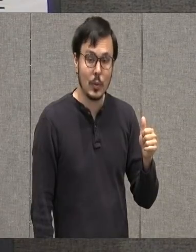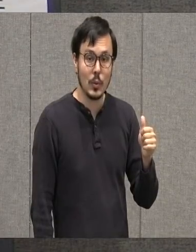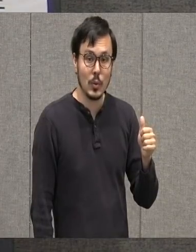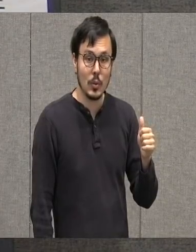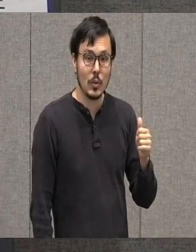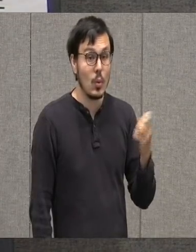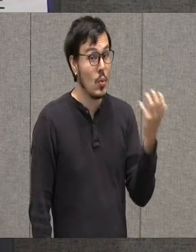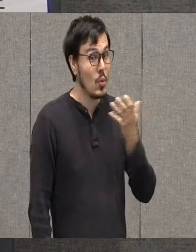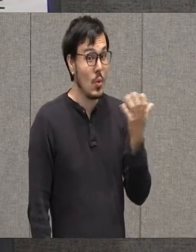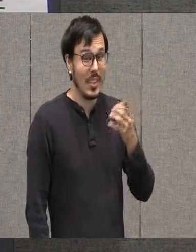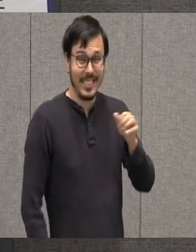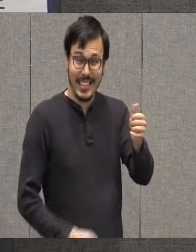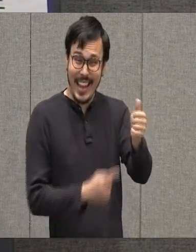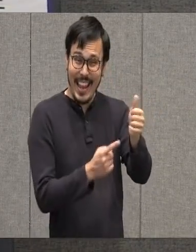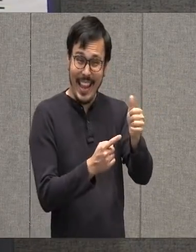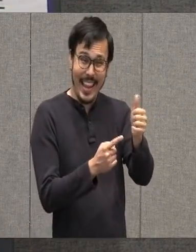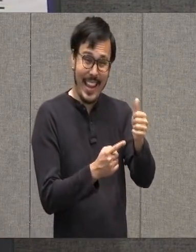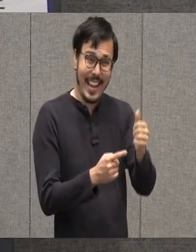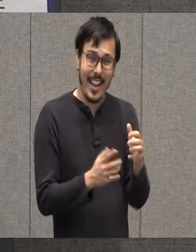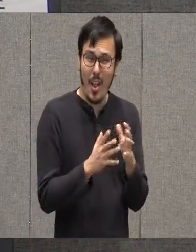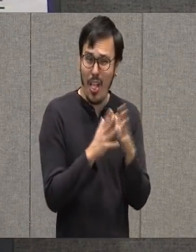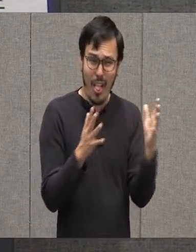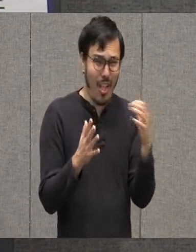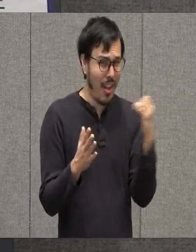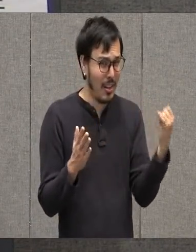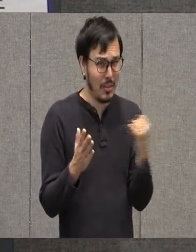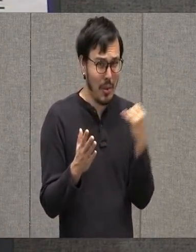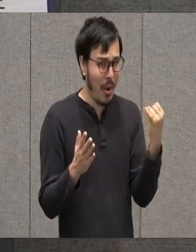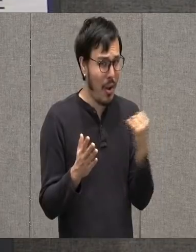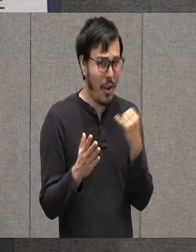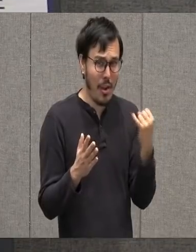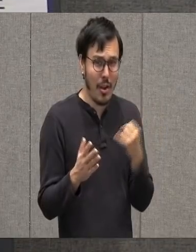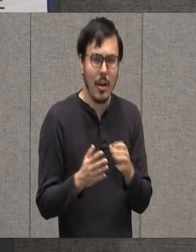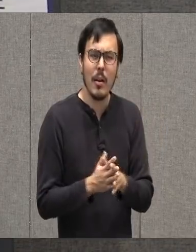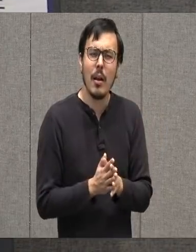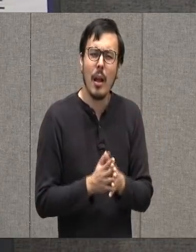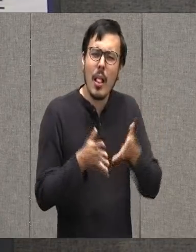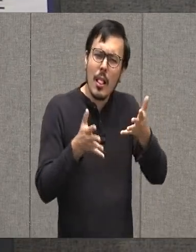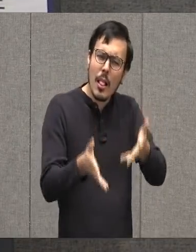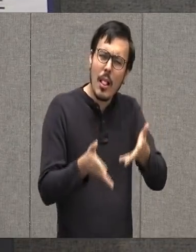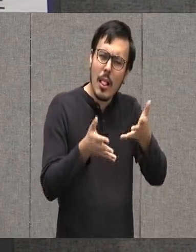I'm tired. That was a lot of drawing. How many more do I need?